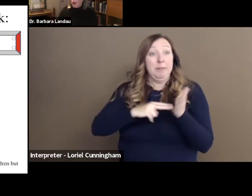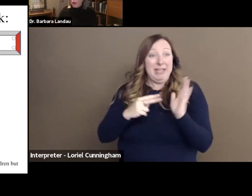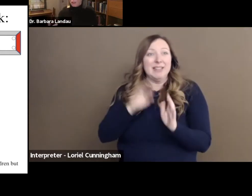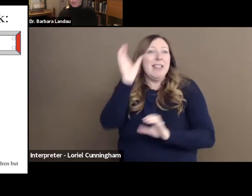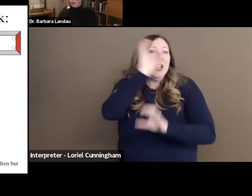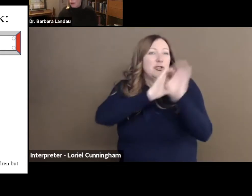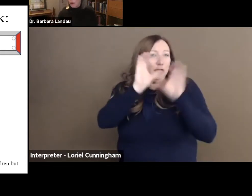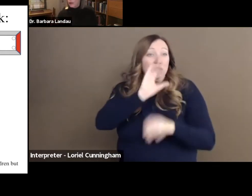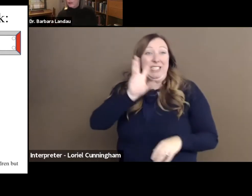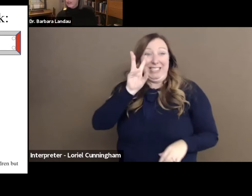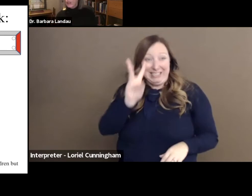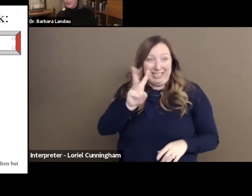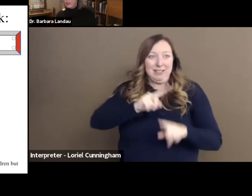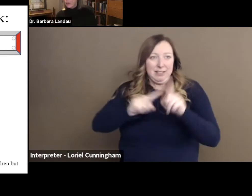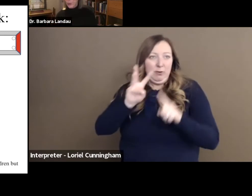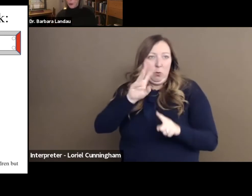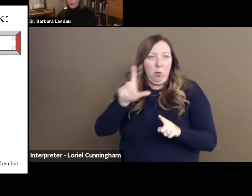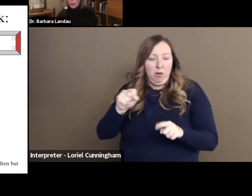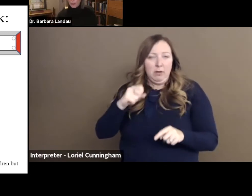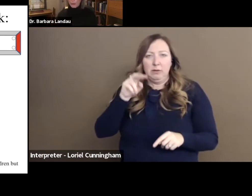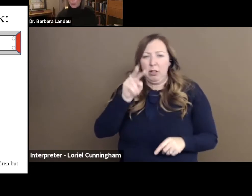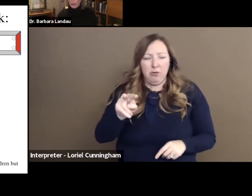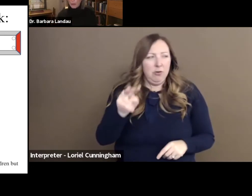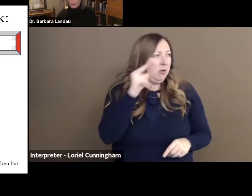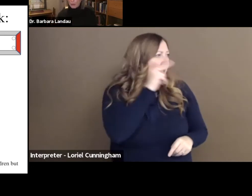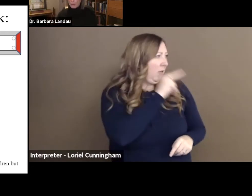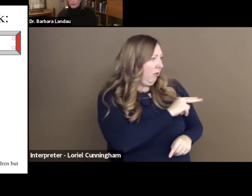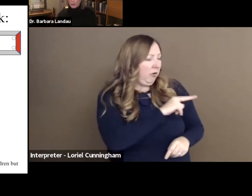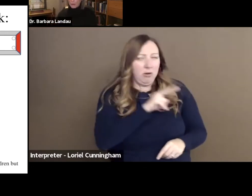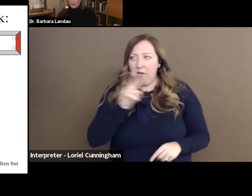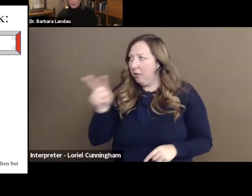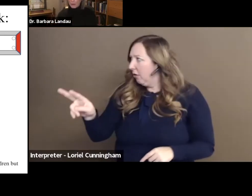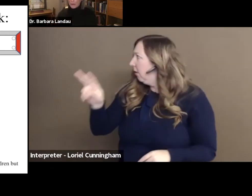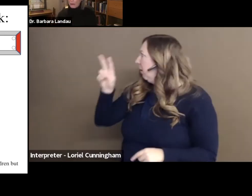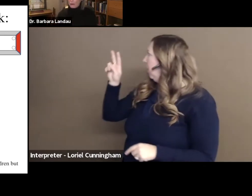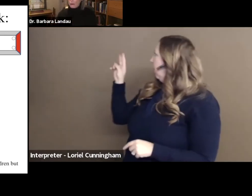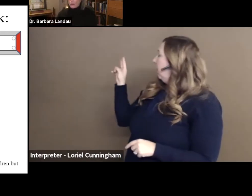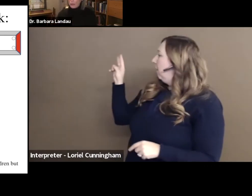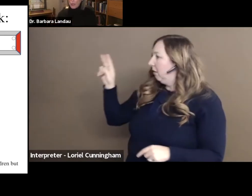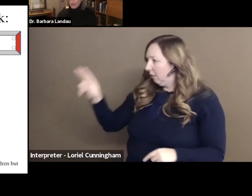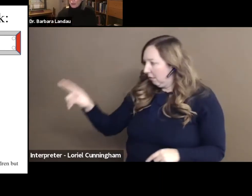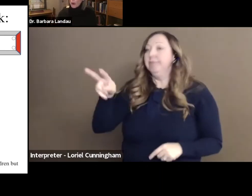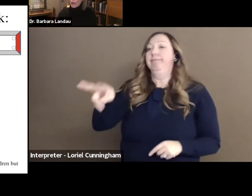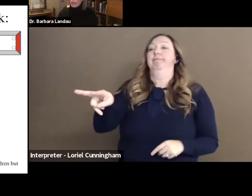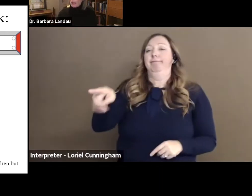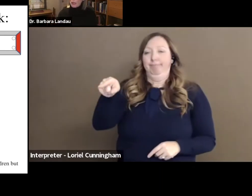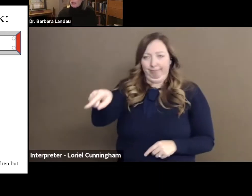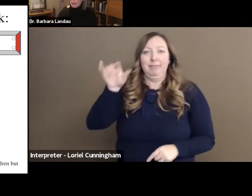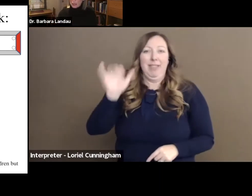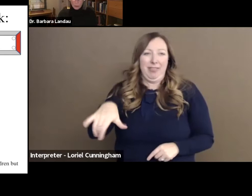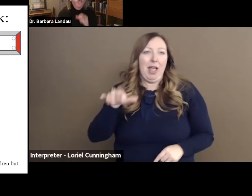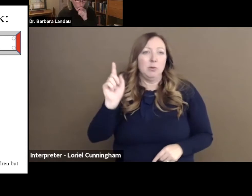they've settled on um on their uh